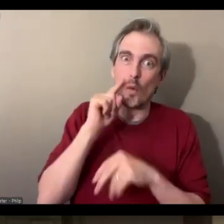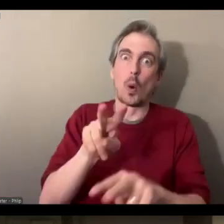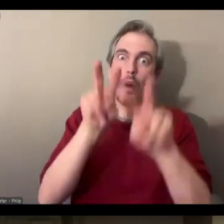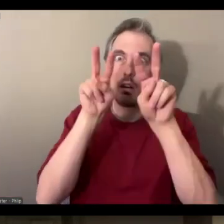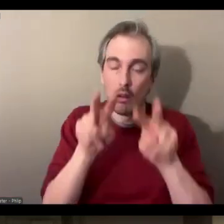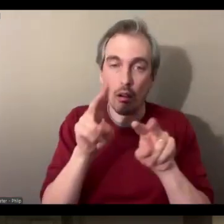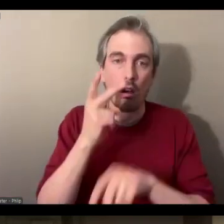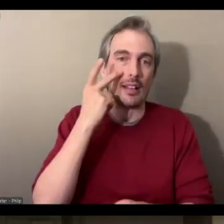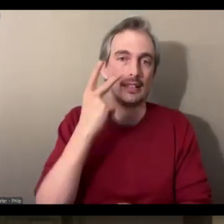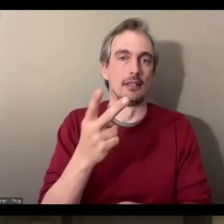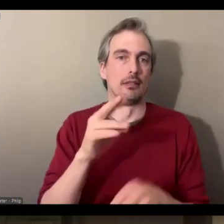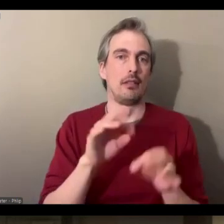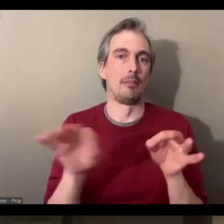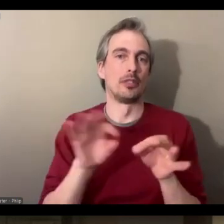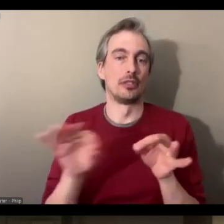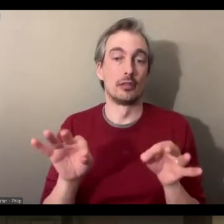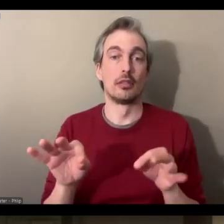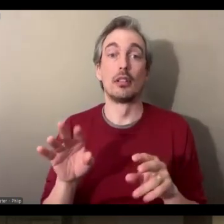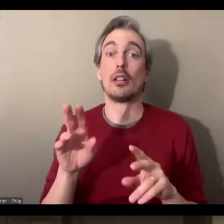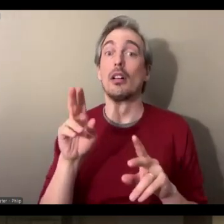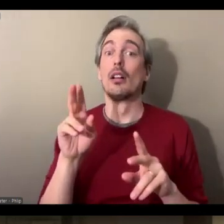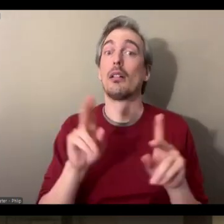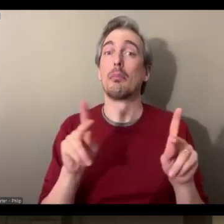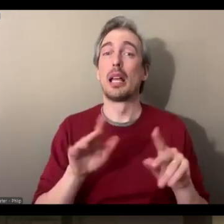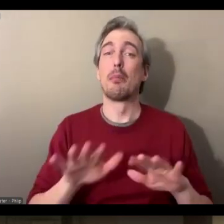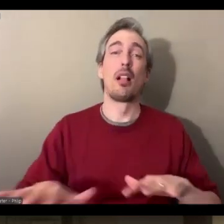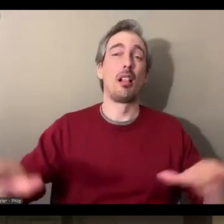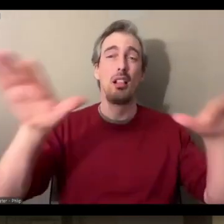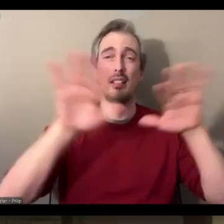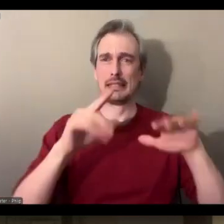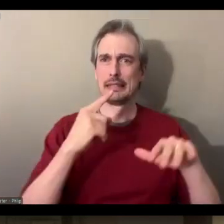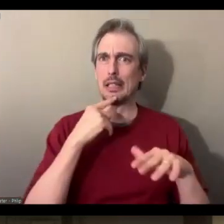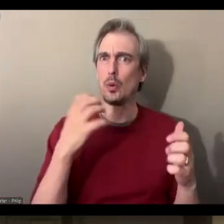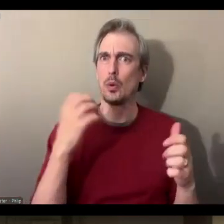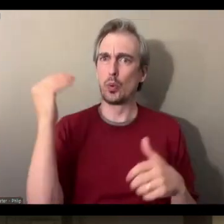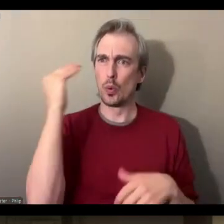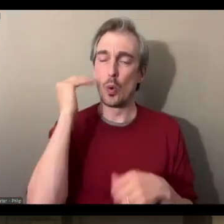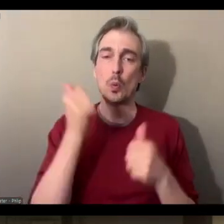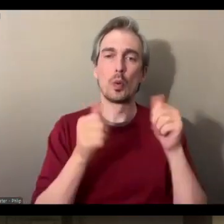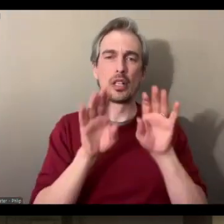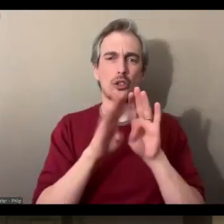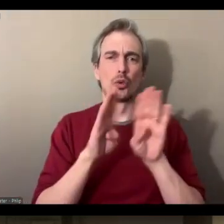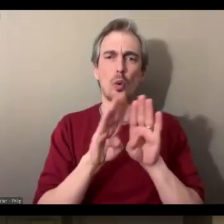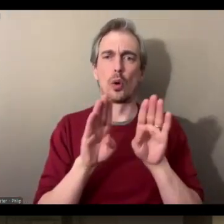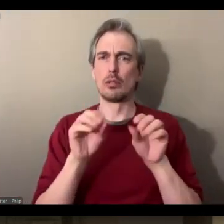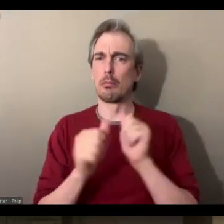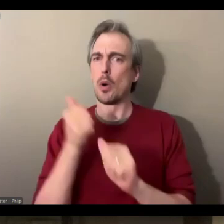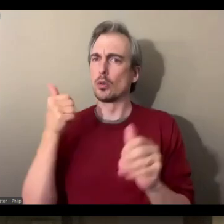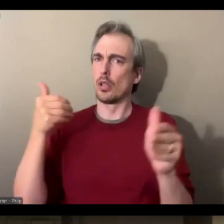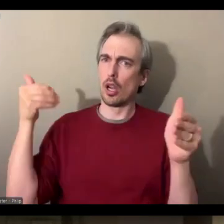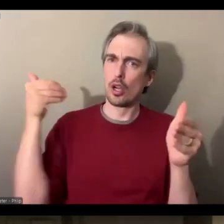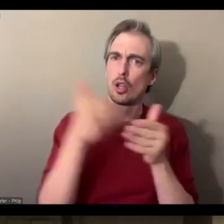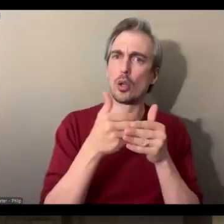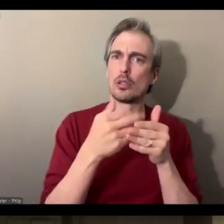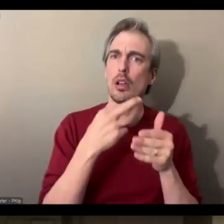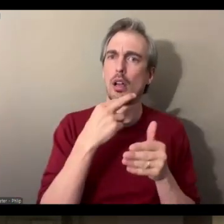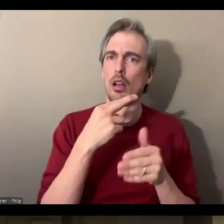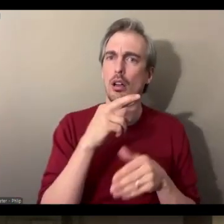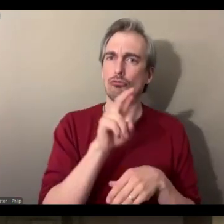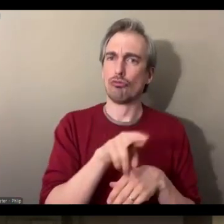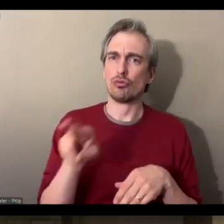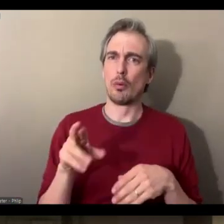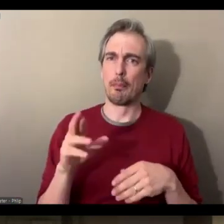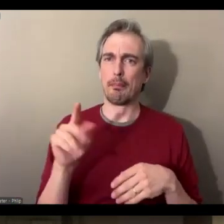closest to the restrooms. Another really simple and easy thing that so many people need across